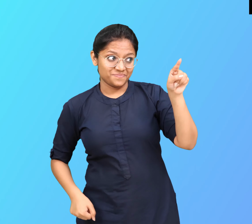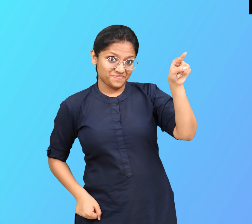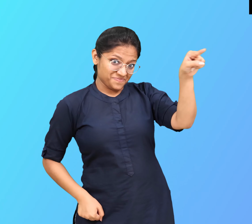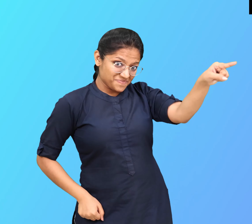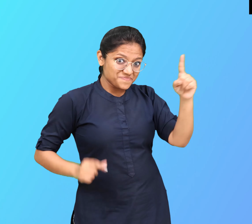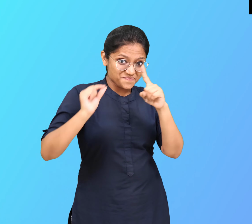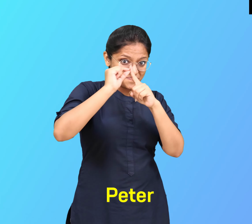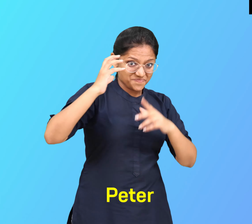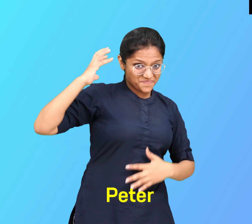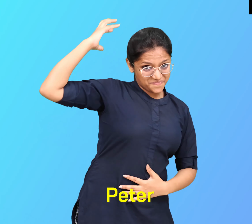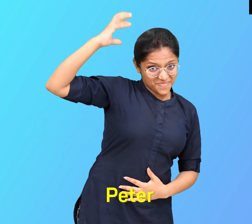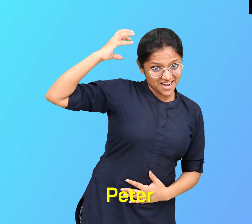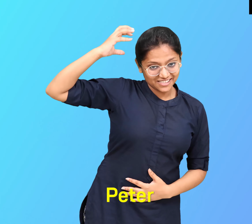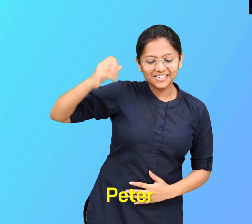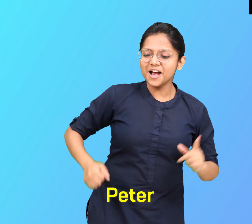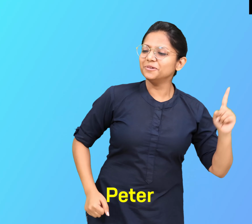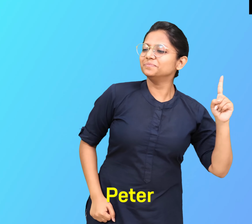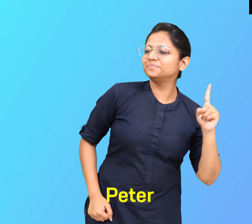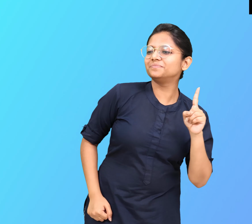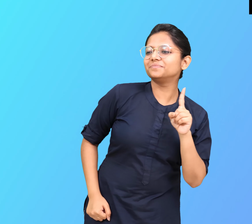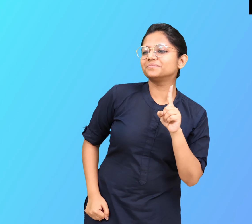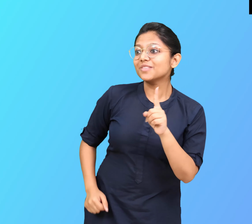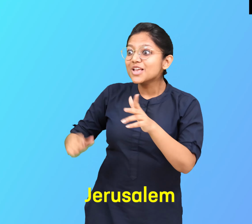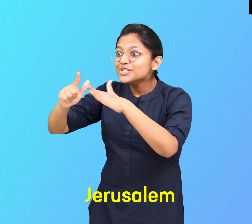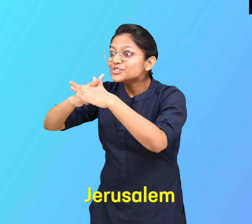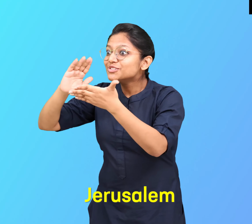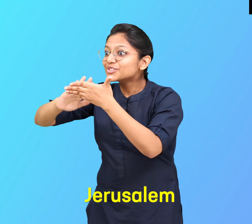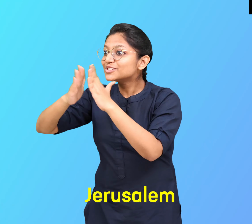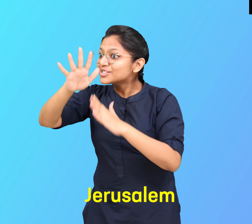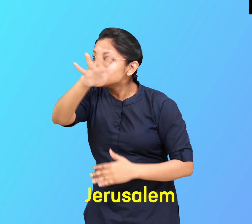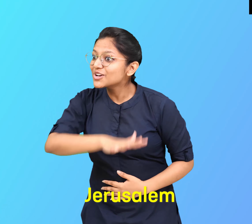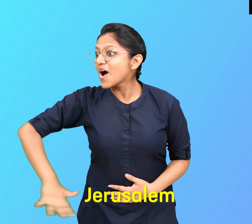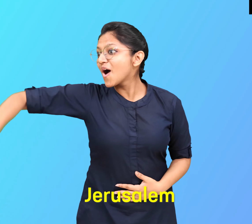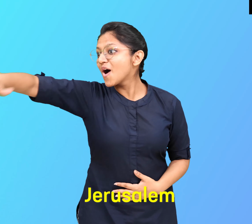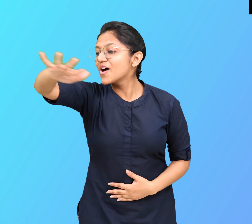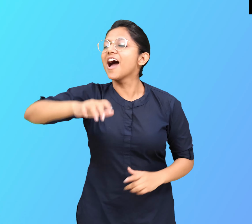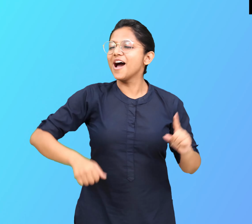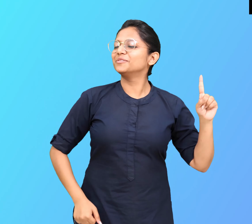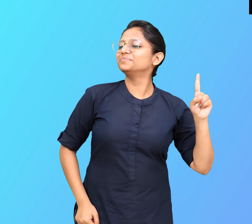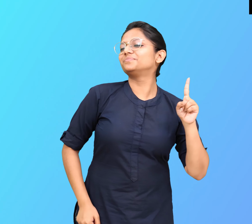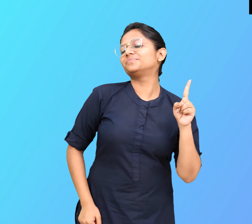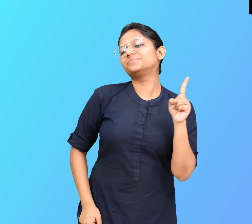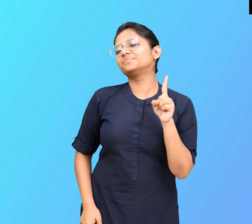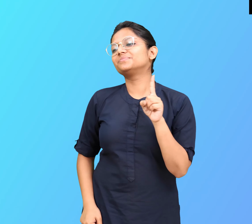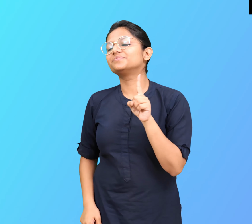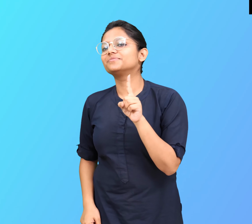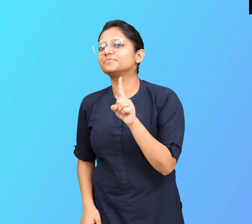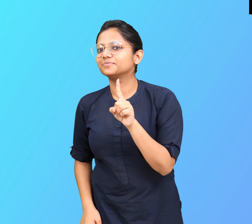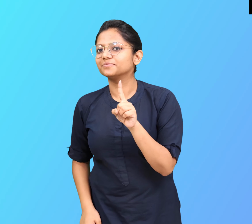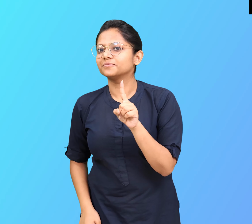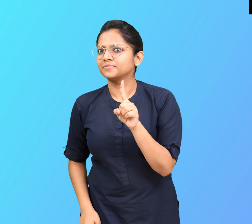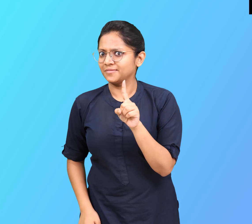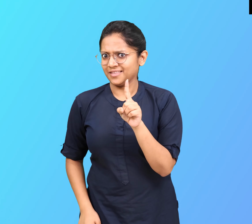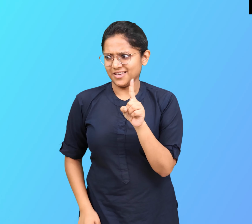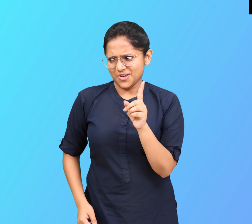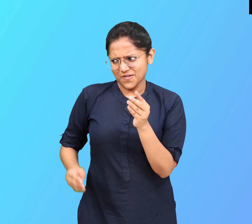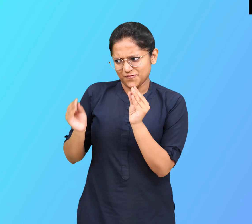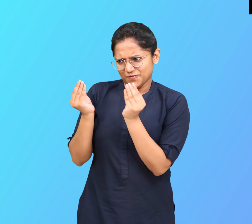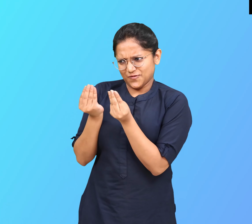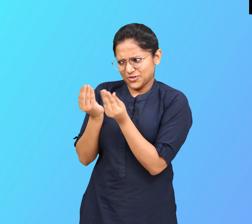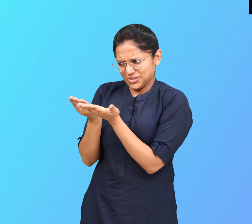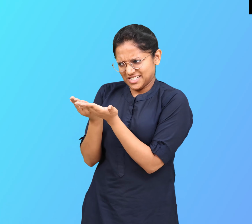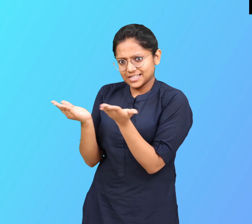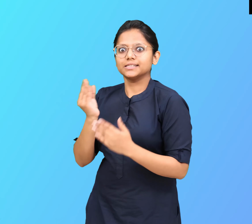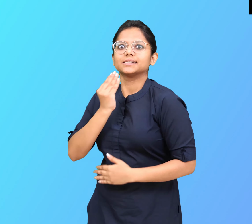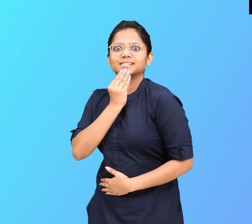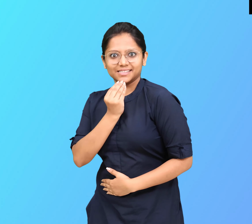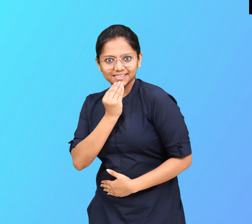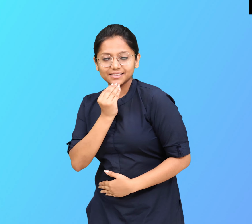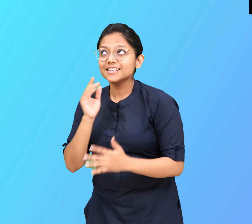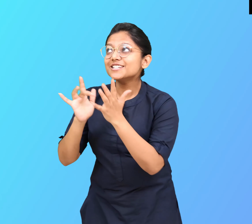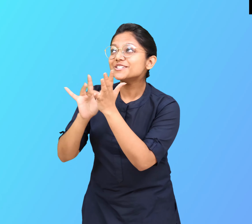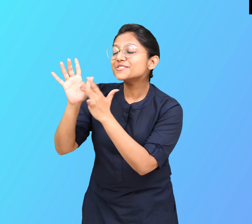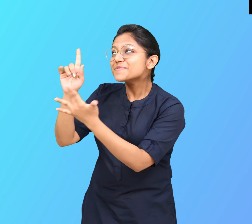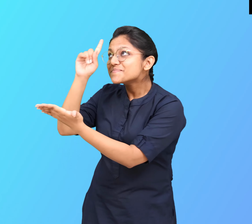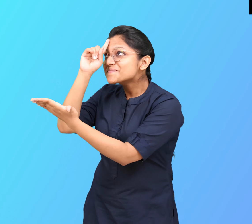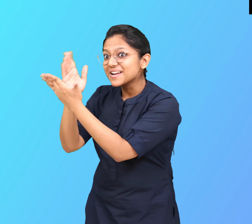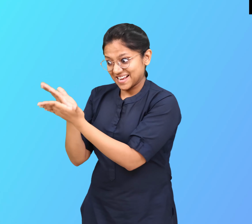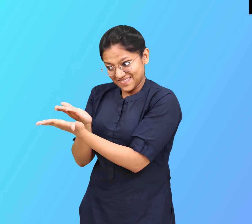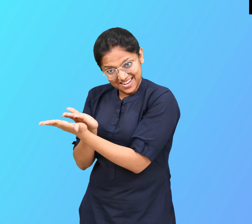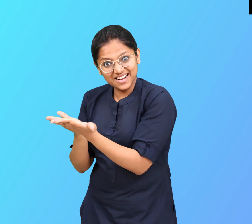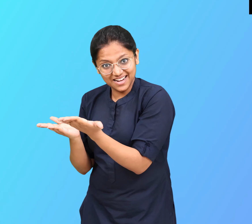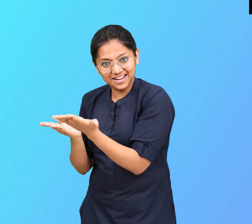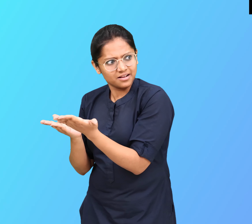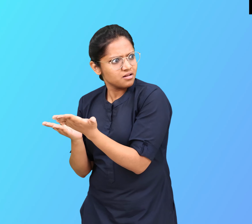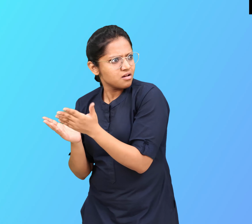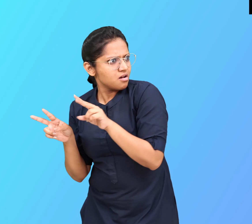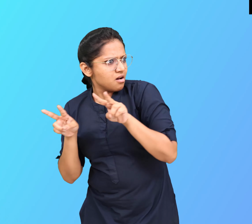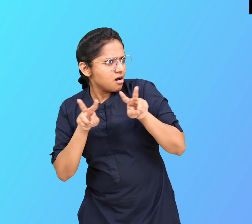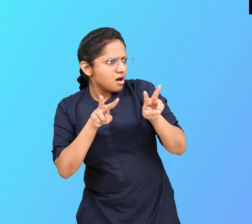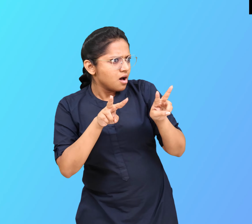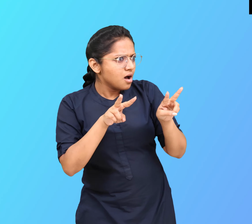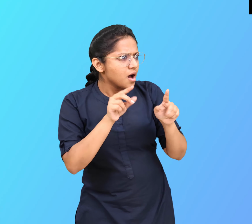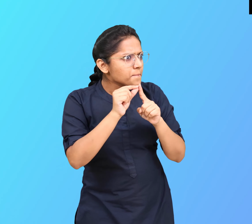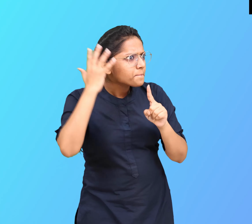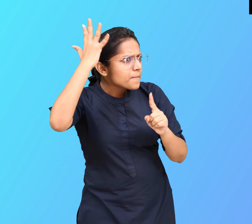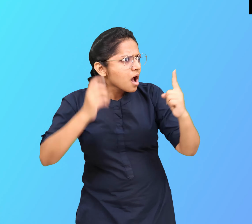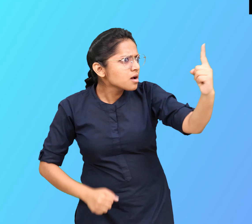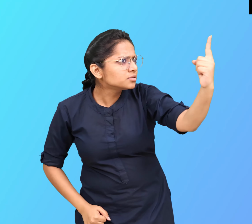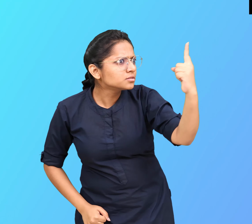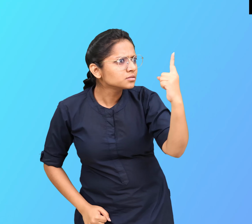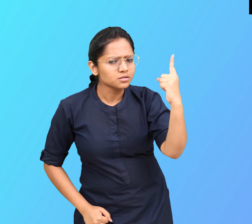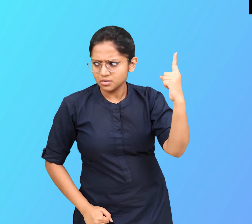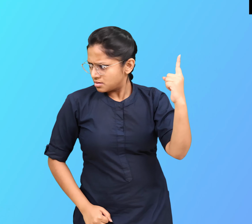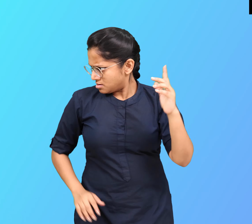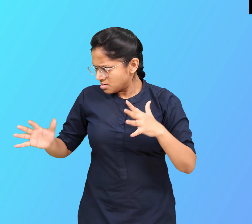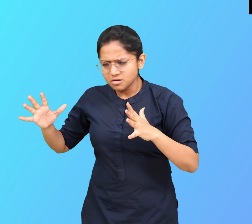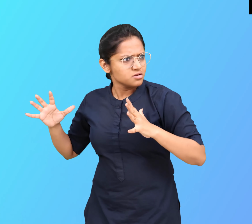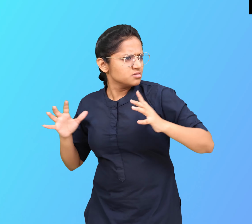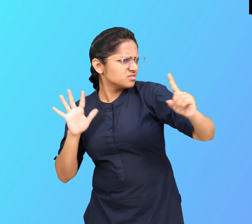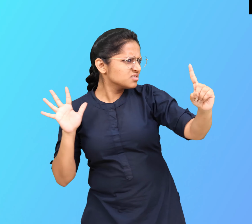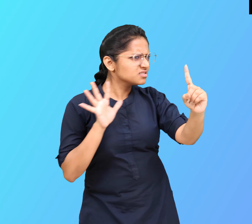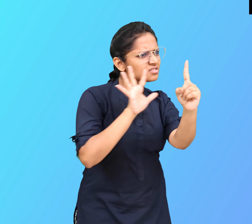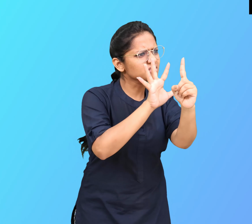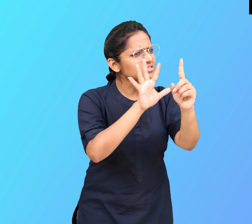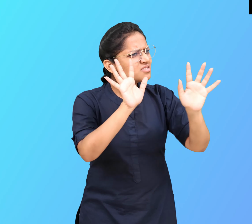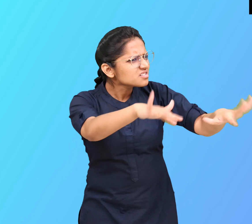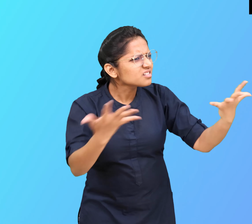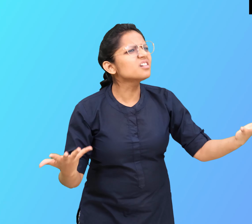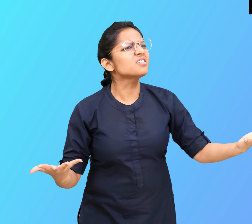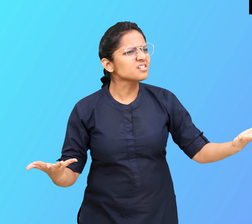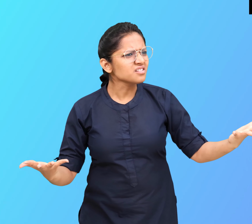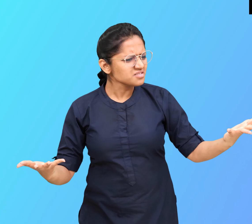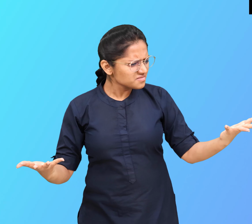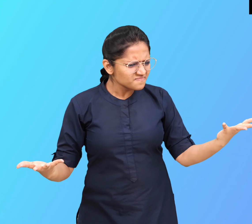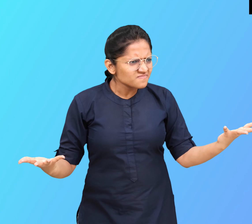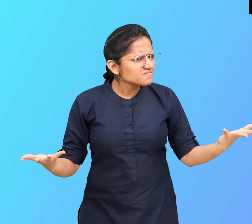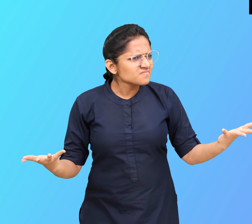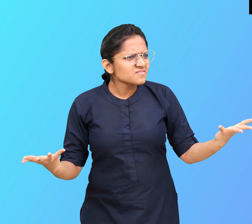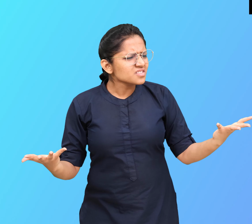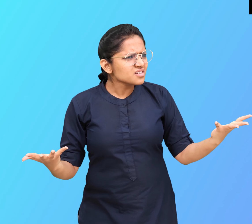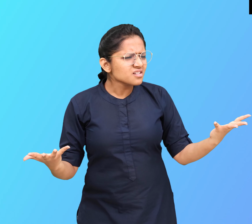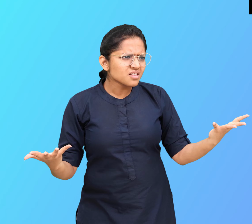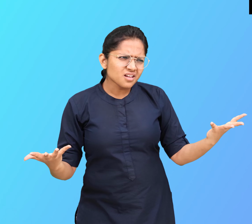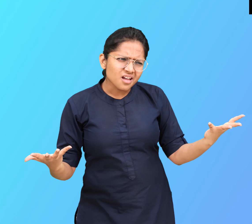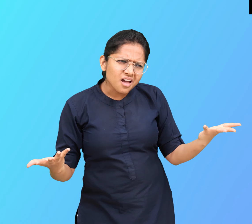But when Peter came to Jerusalem, some Jewish believers criticized him.